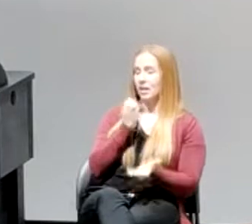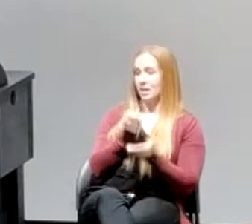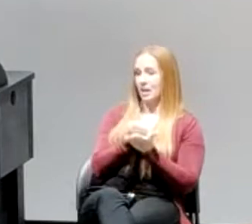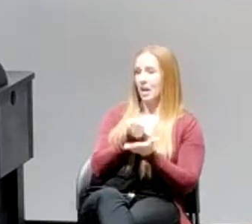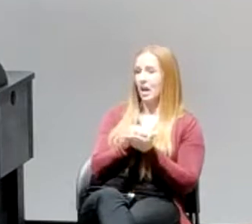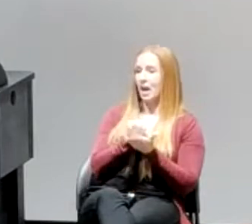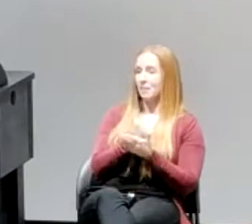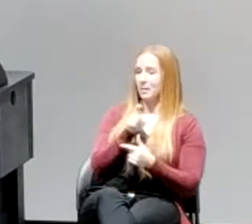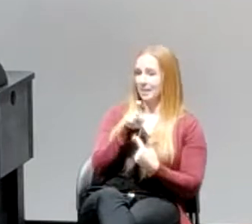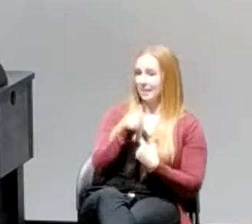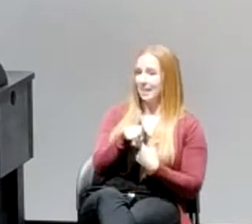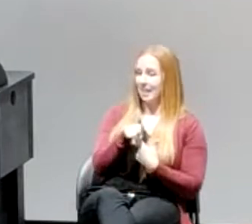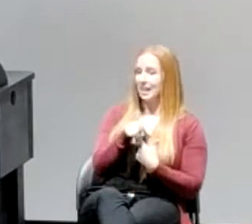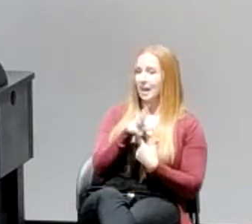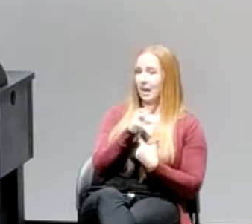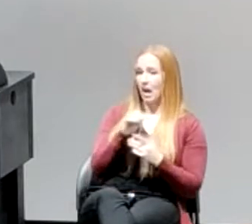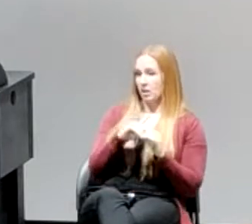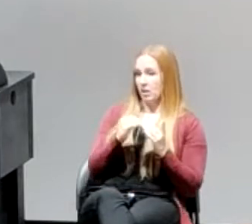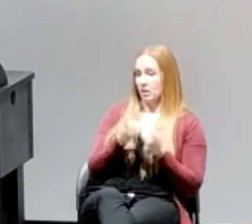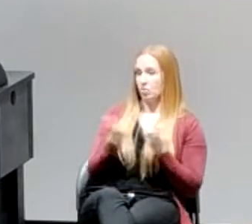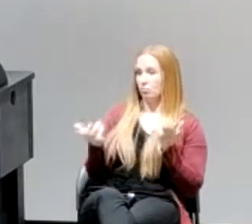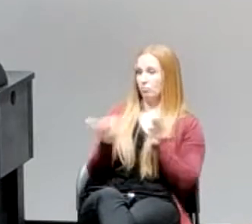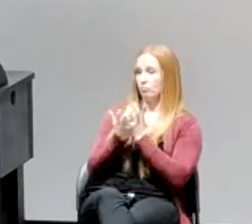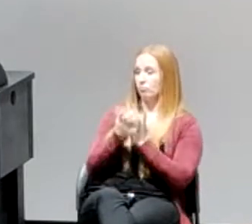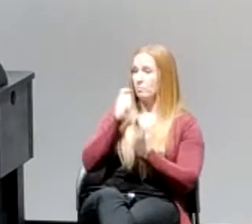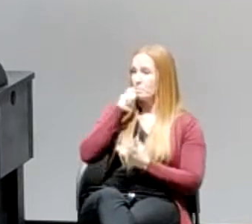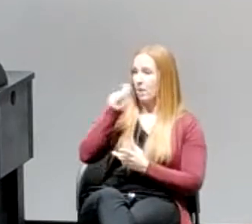The Clark county school district during the 90s was a construction management company. That's what they had to do.